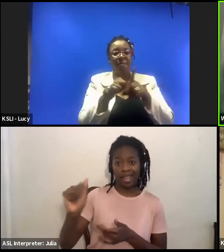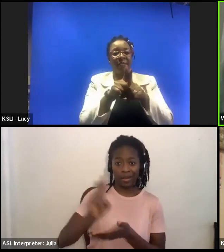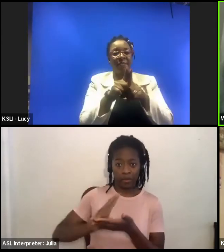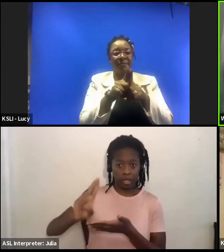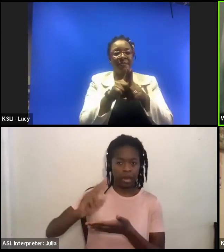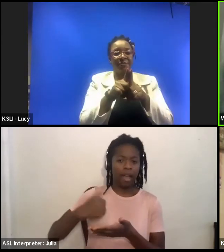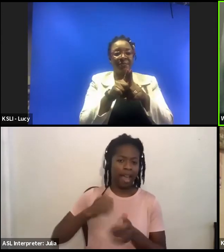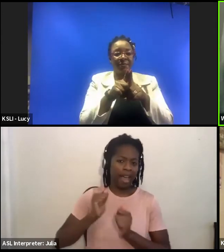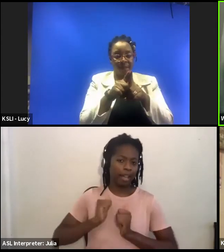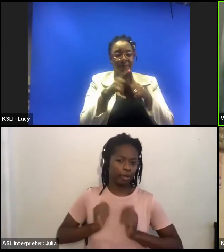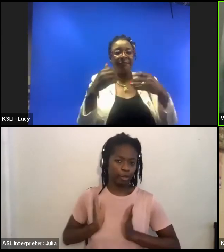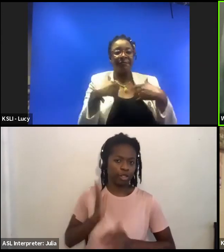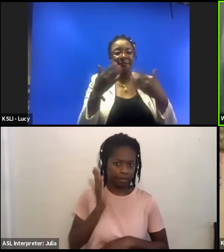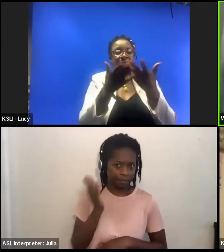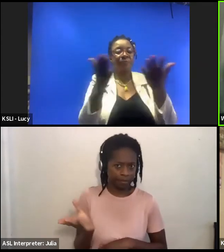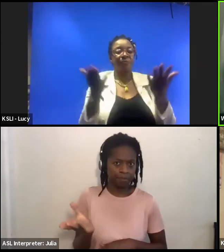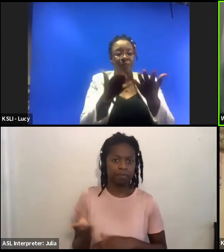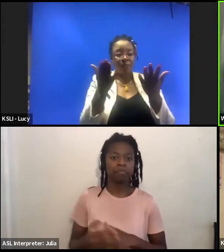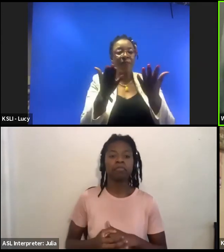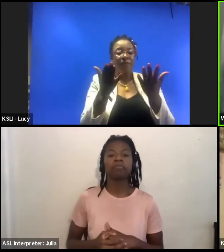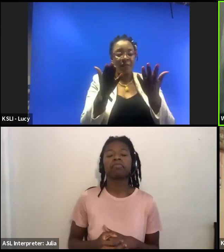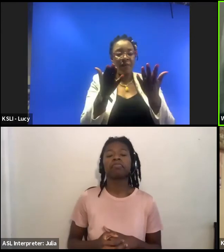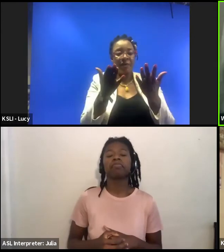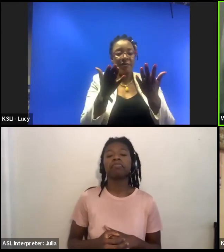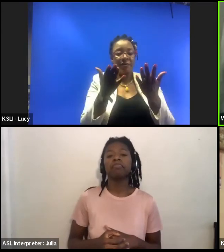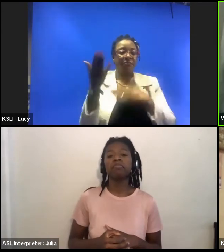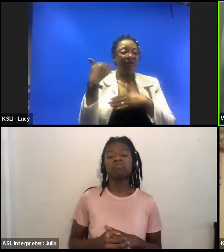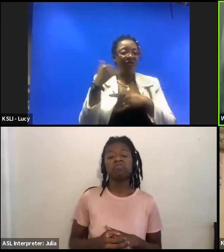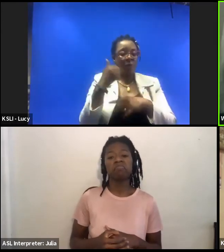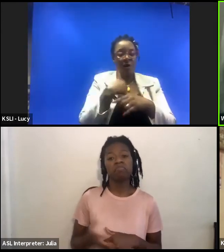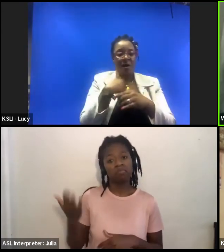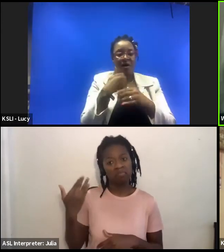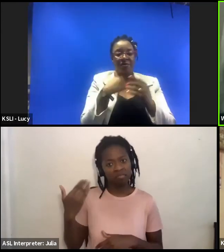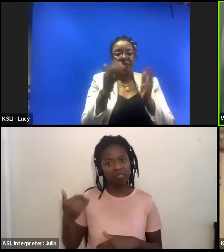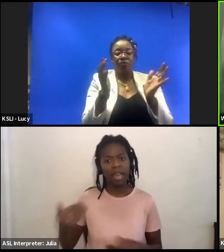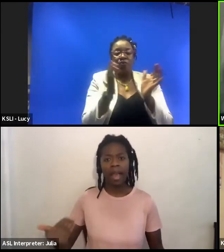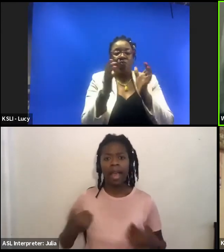And once there we used to have a small society for theater actors